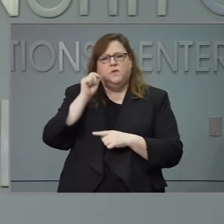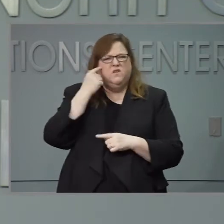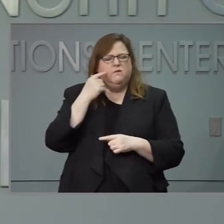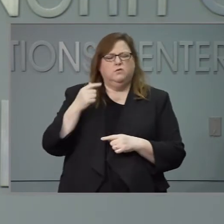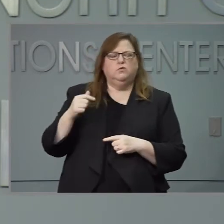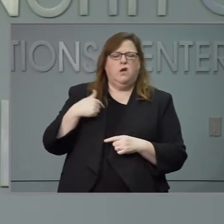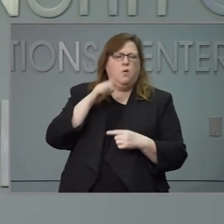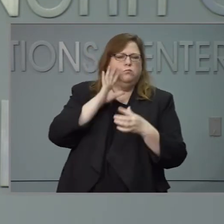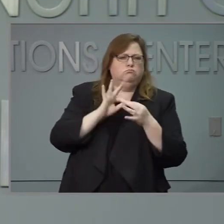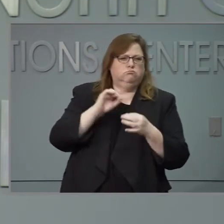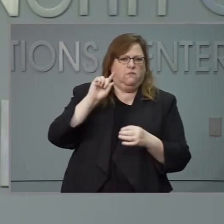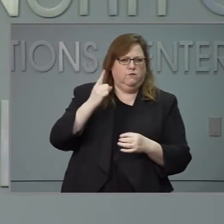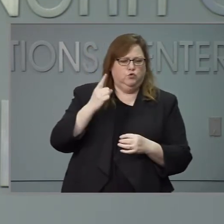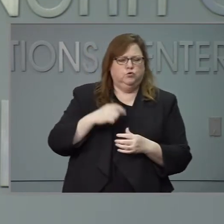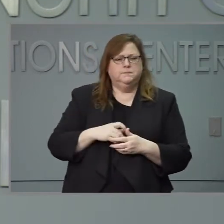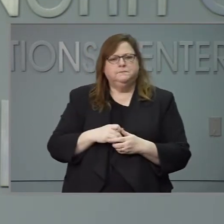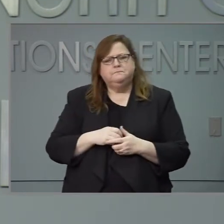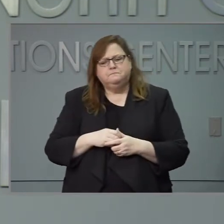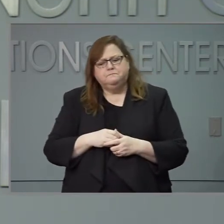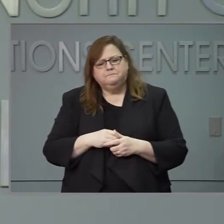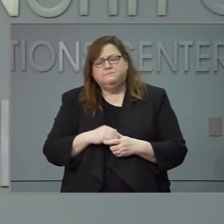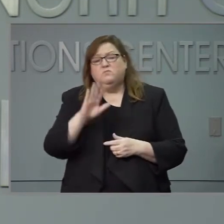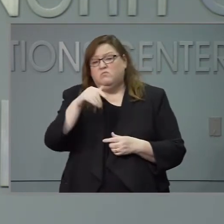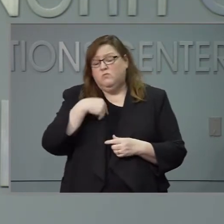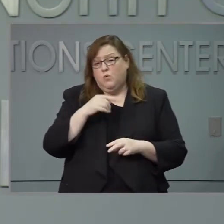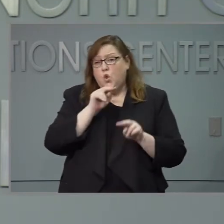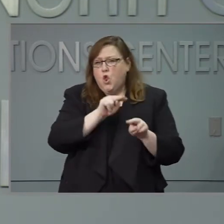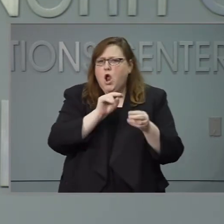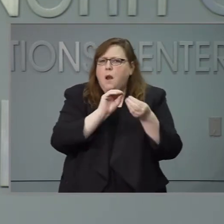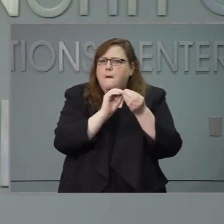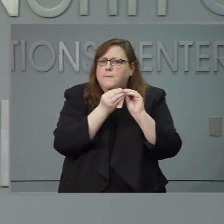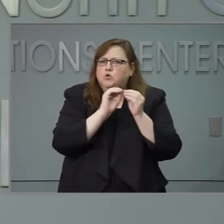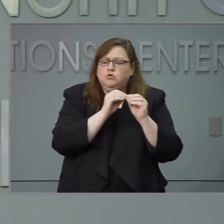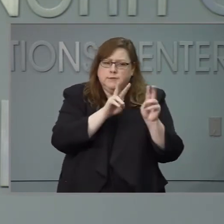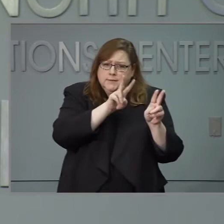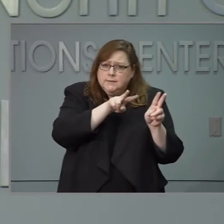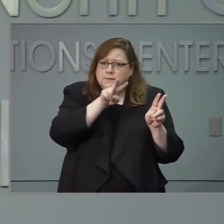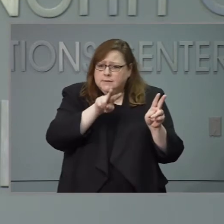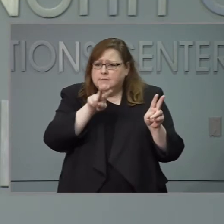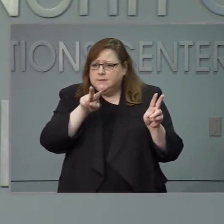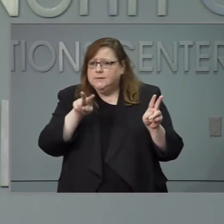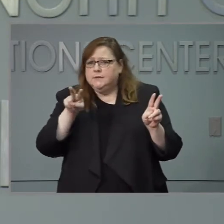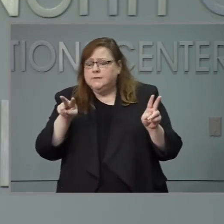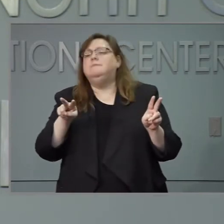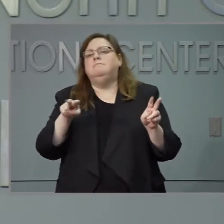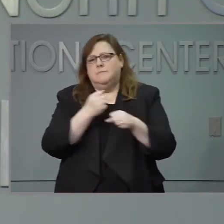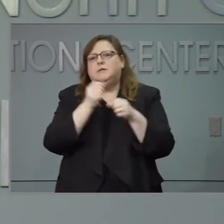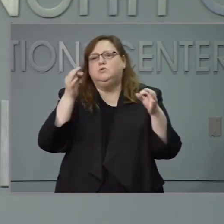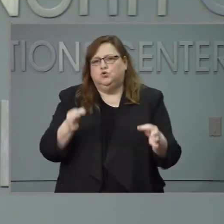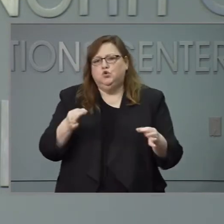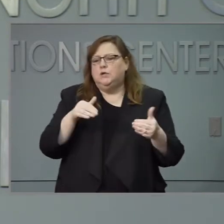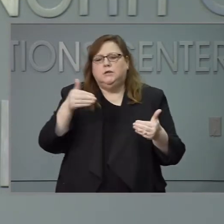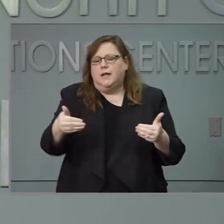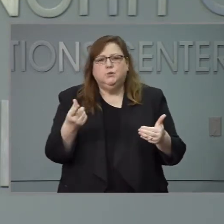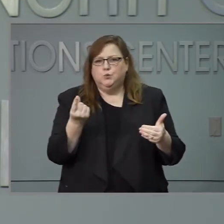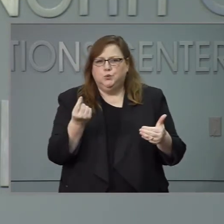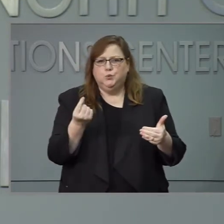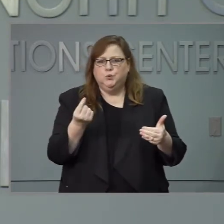DE MANERA SEGURA A LAS ESCUELAS. Mr. Goforth: SEÑOR FOREST. Lt. Gov. Forest: SI EL GOBERNADOR PRESTA ATENCIÓN A LOS